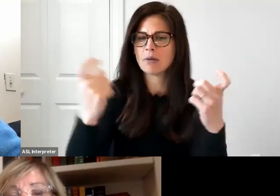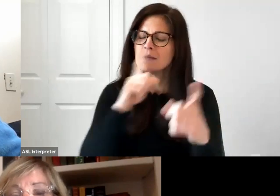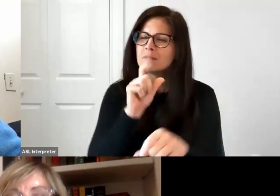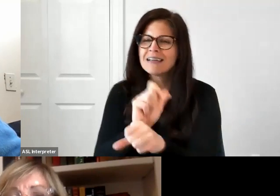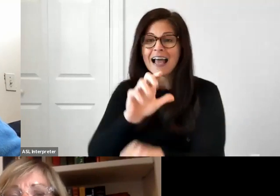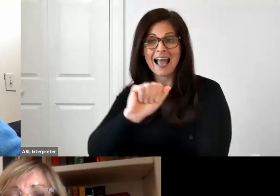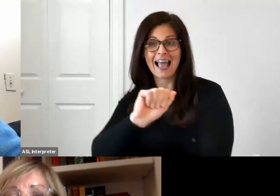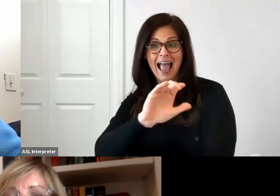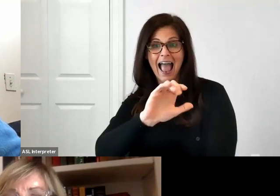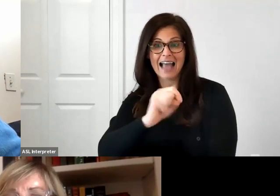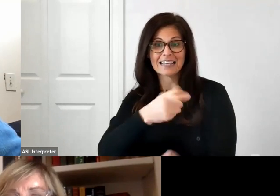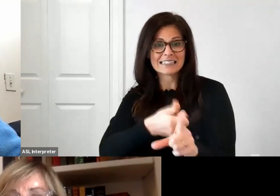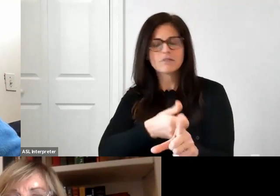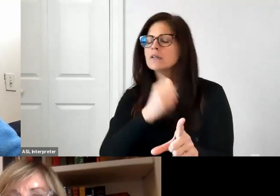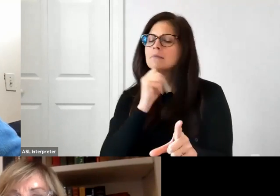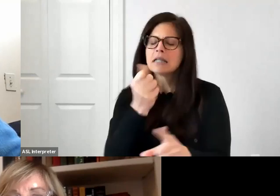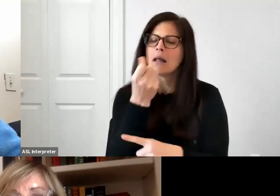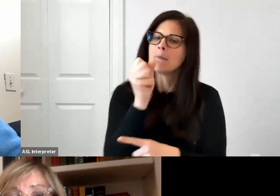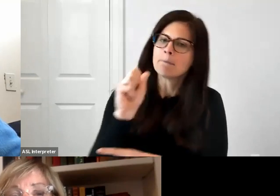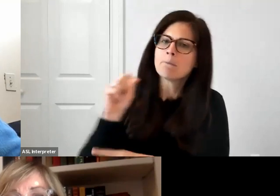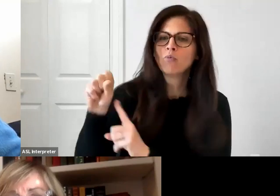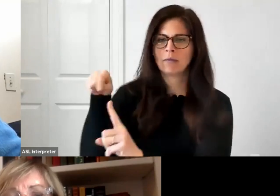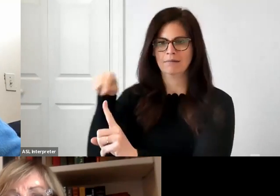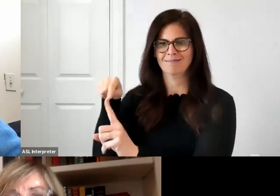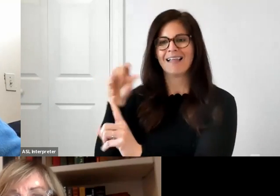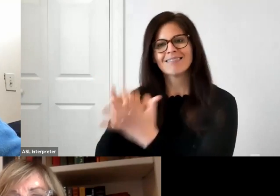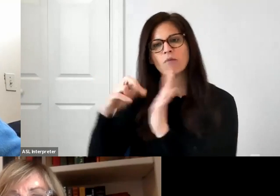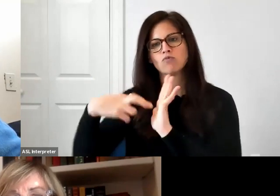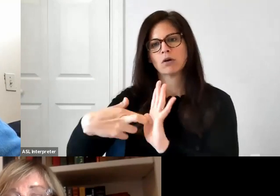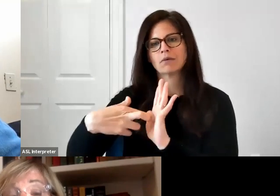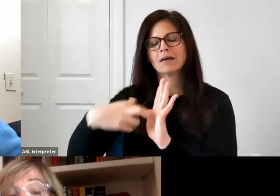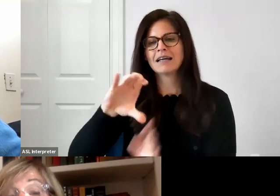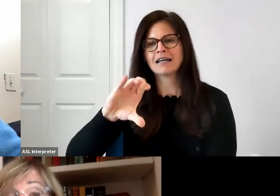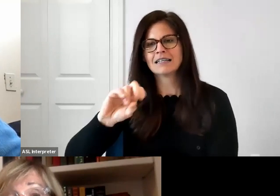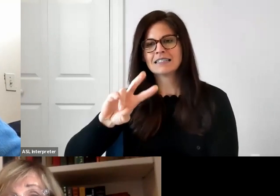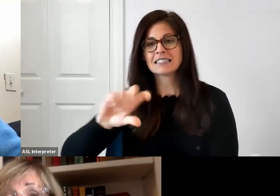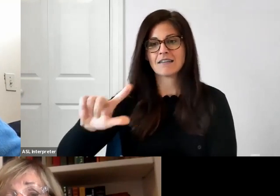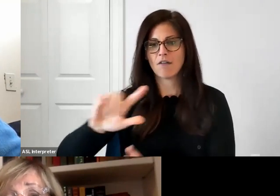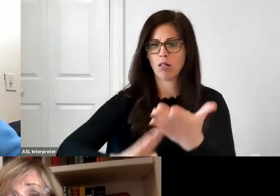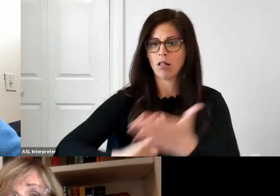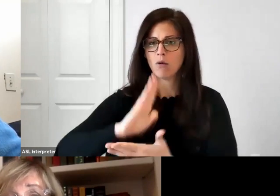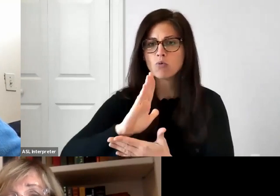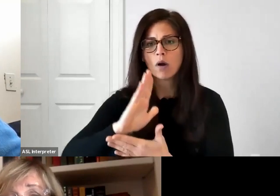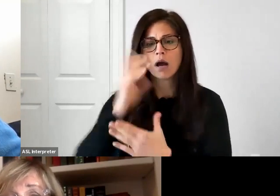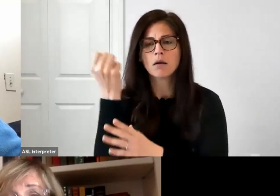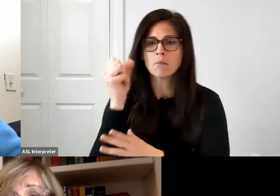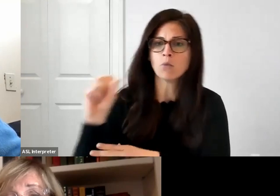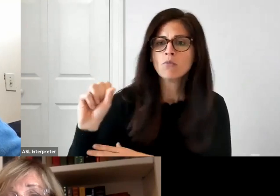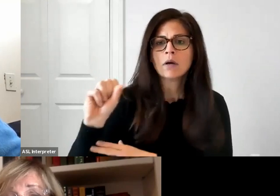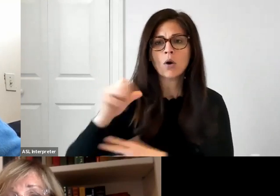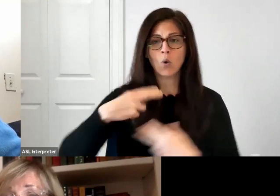but the movement it represents. A civil rights movement, a human rights movement